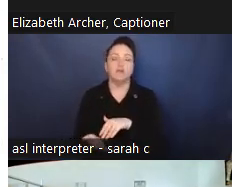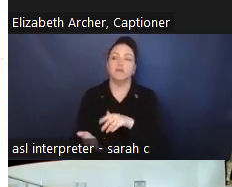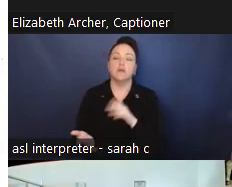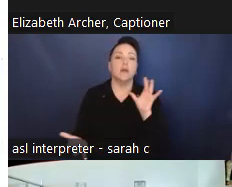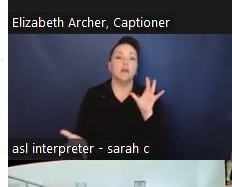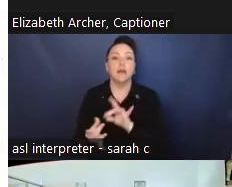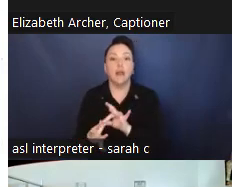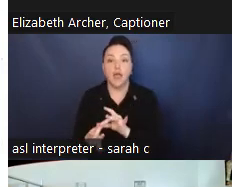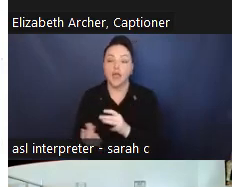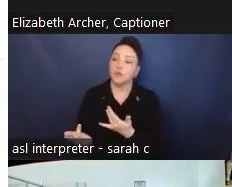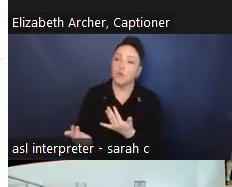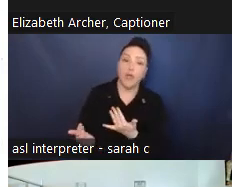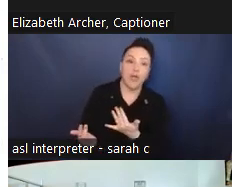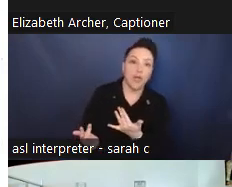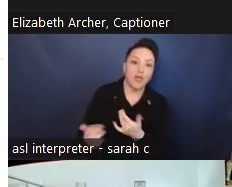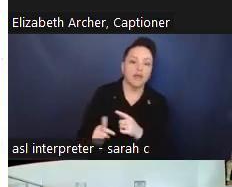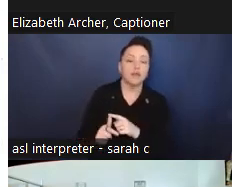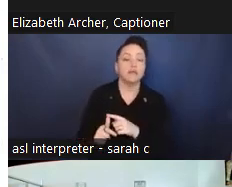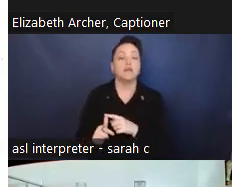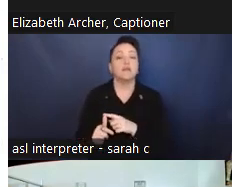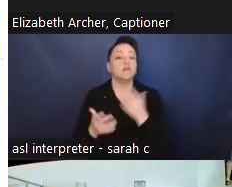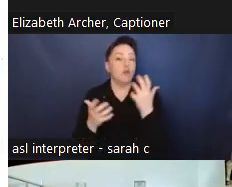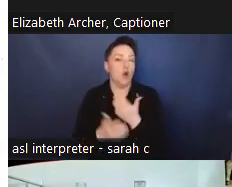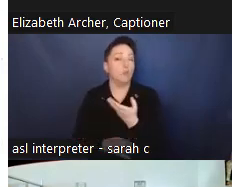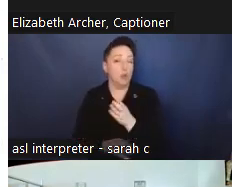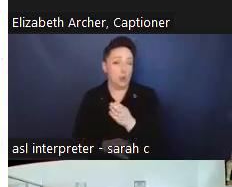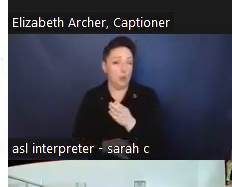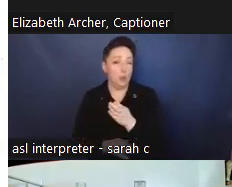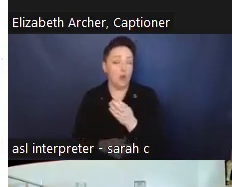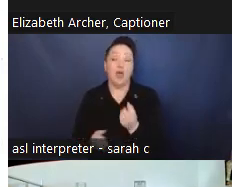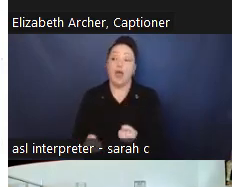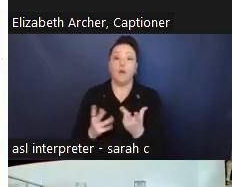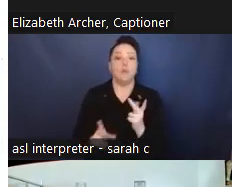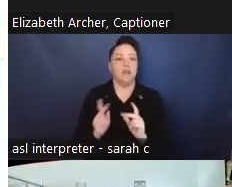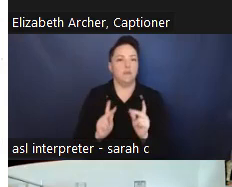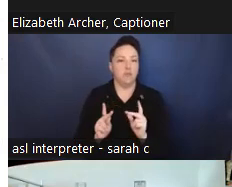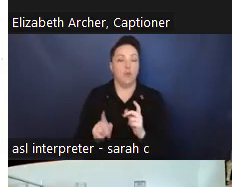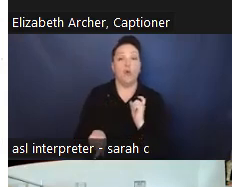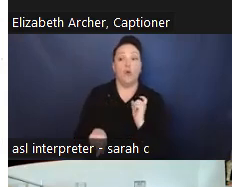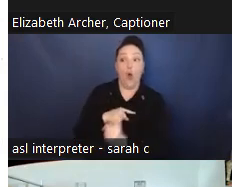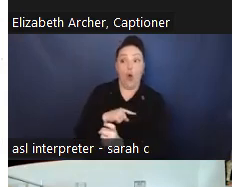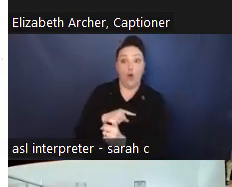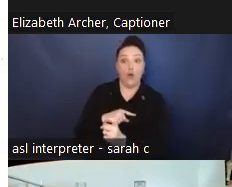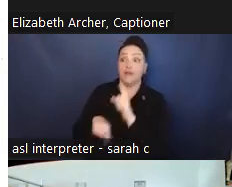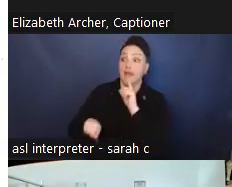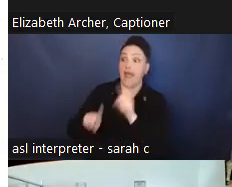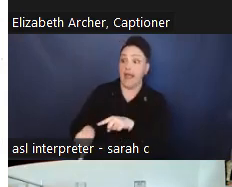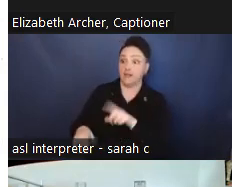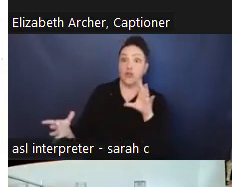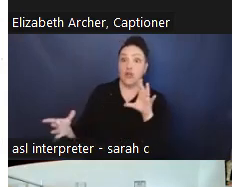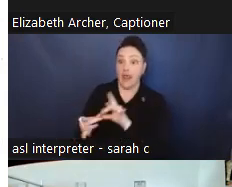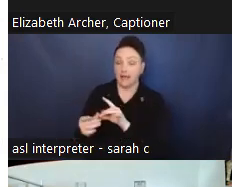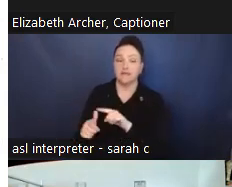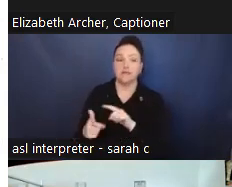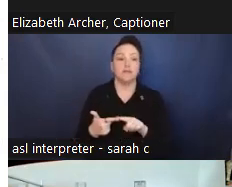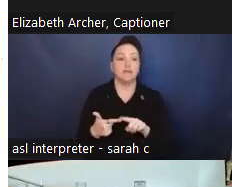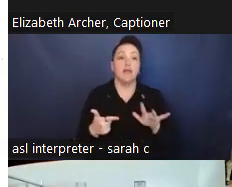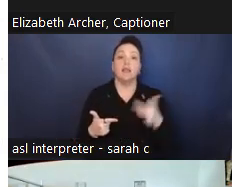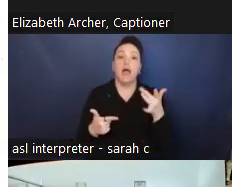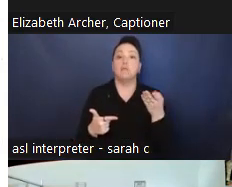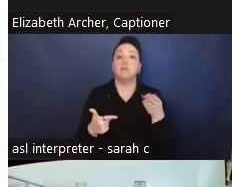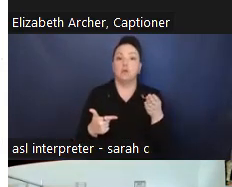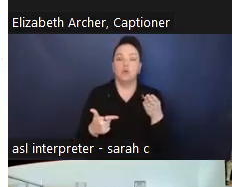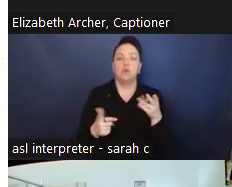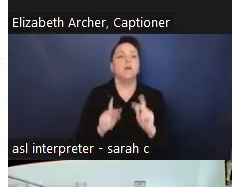The lighter blue is the number of people that gave up and dropped the call. The yellow line